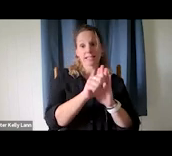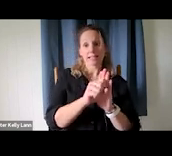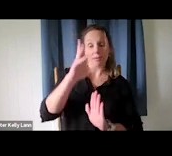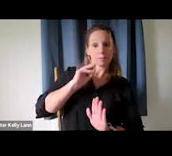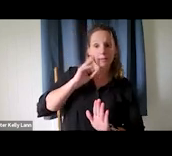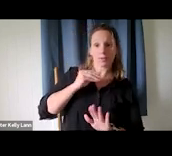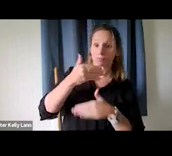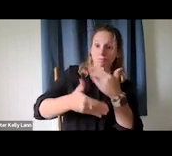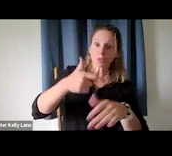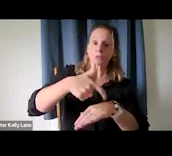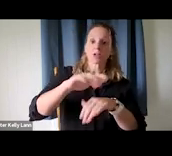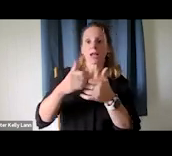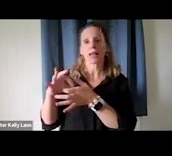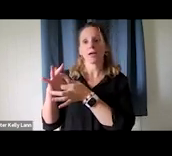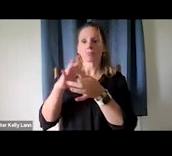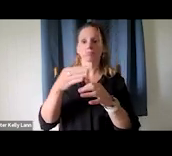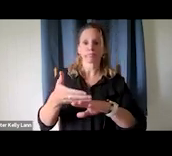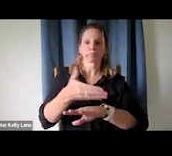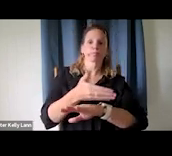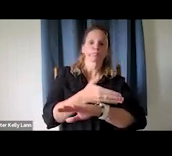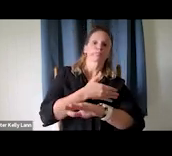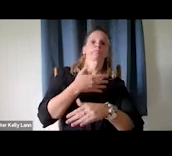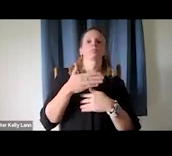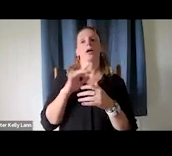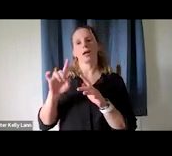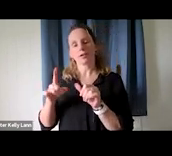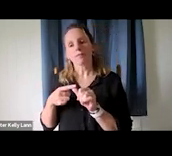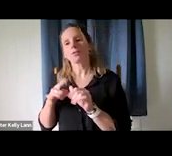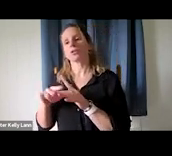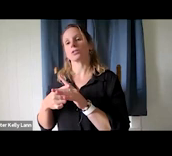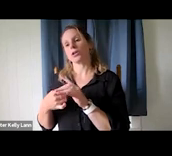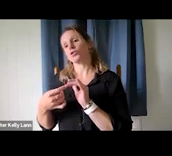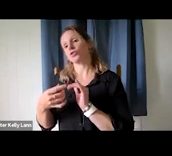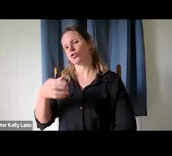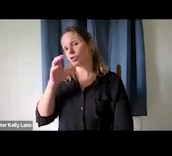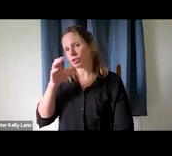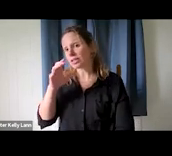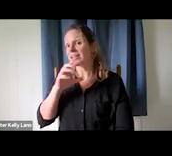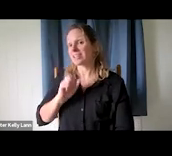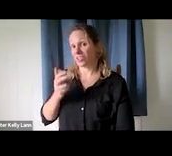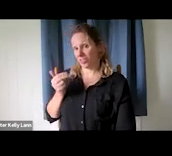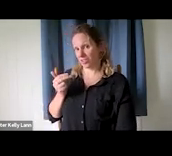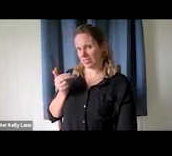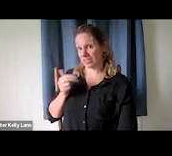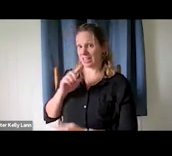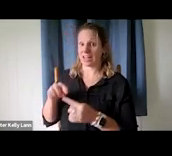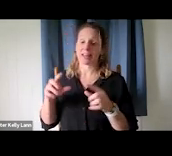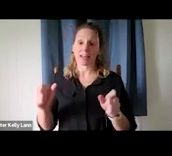and how that relationship progressed from when he first started drinking when he was 13. And then I can end this section